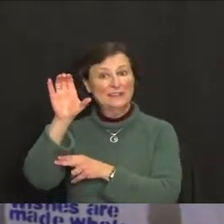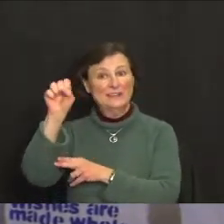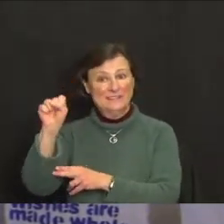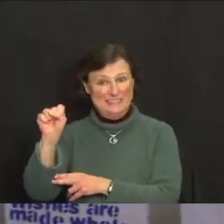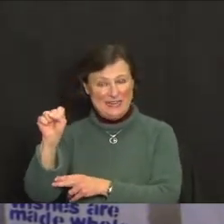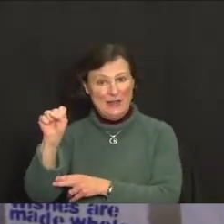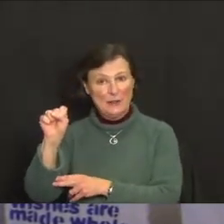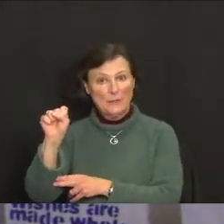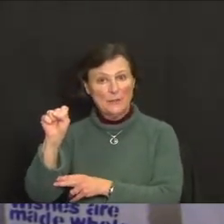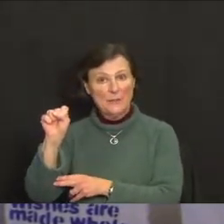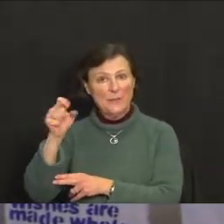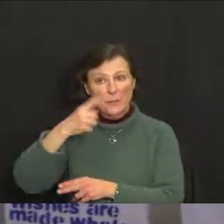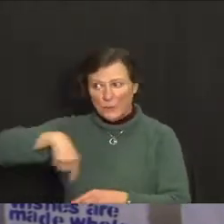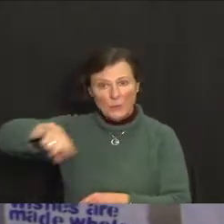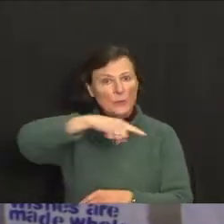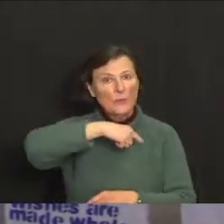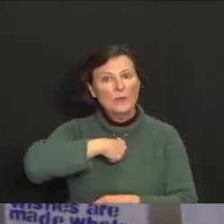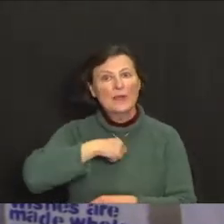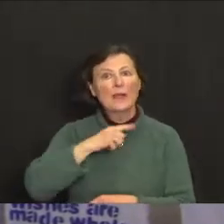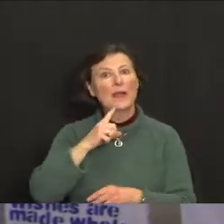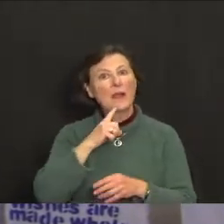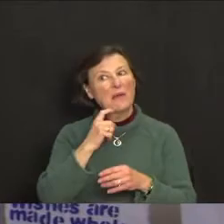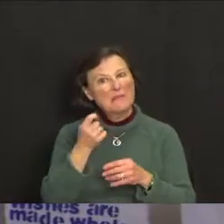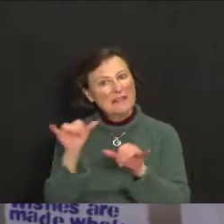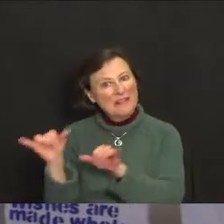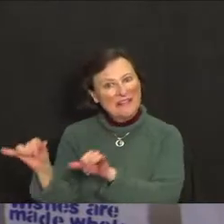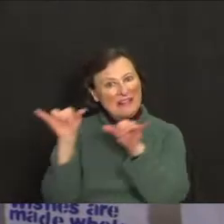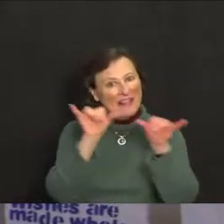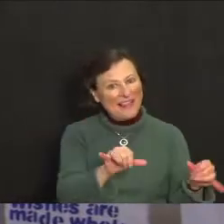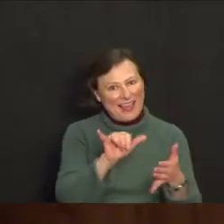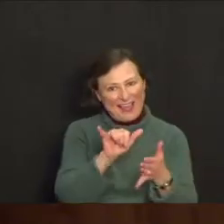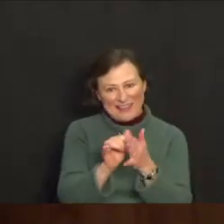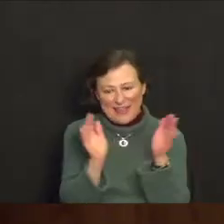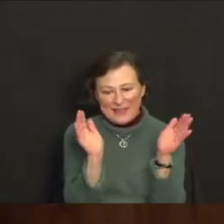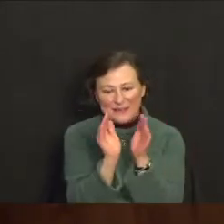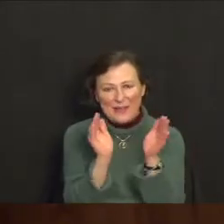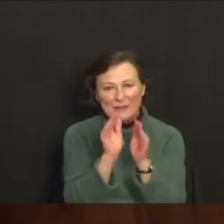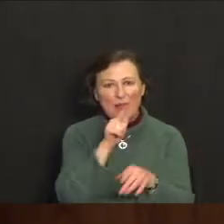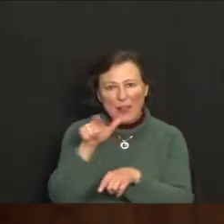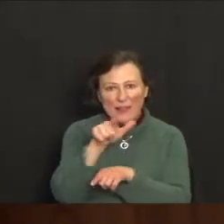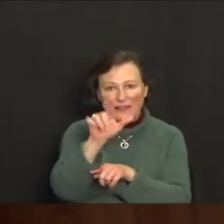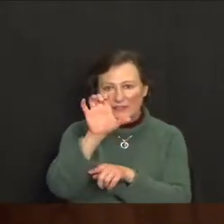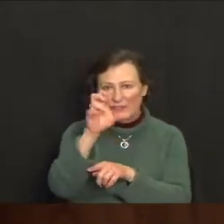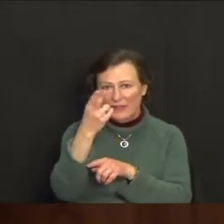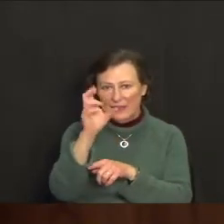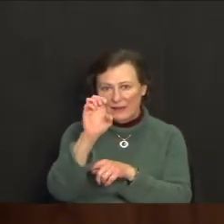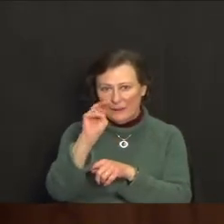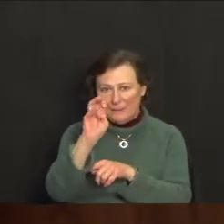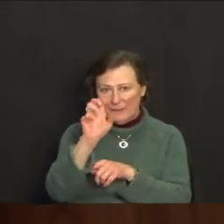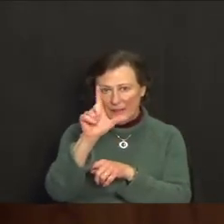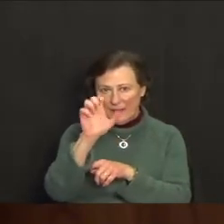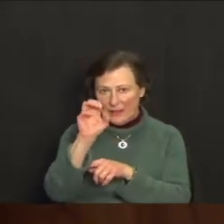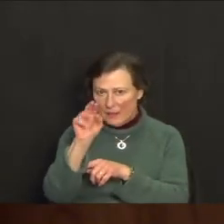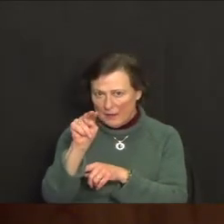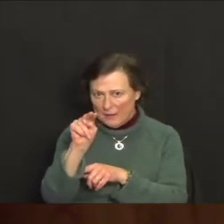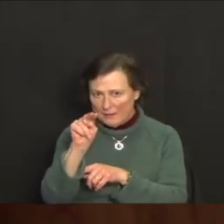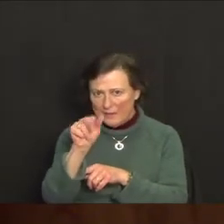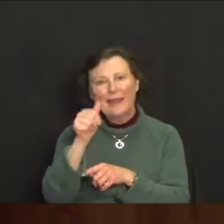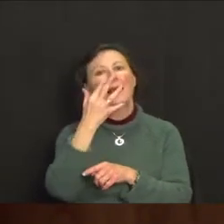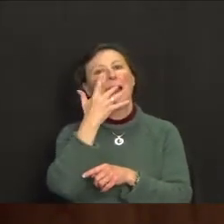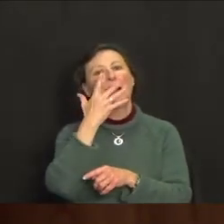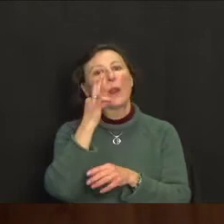of Salem are a lot like this little chameleon. A story of A Color of His Own by Leo Lionni.